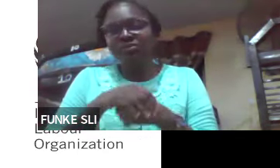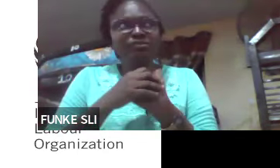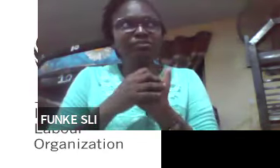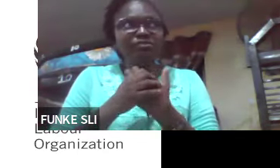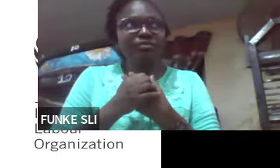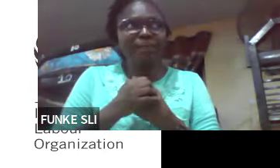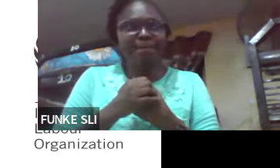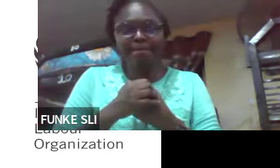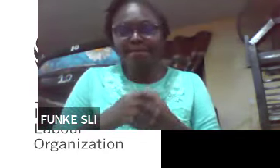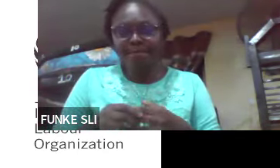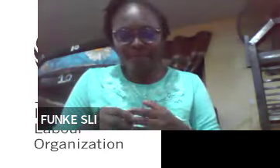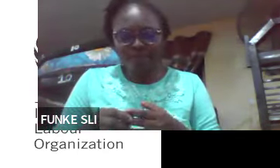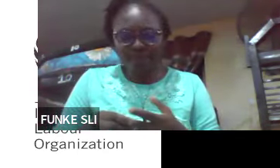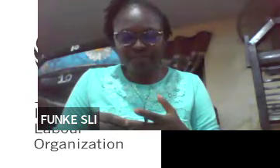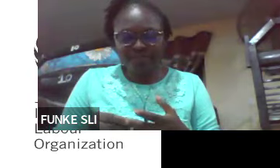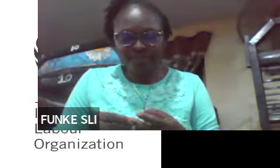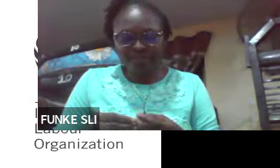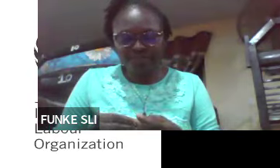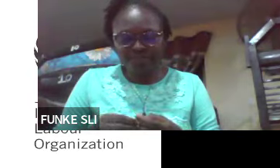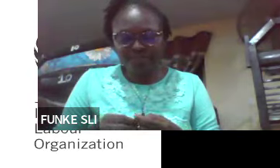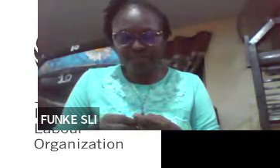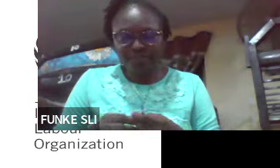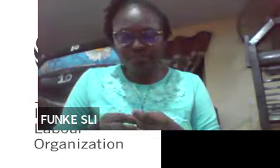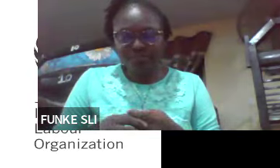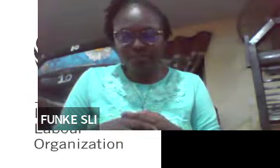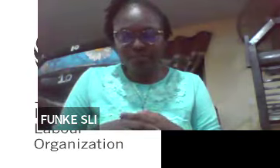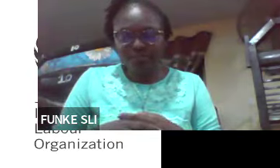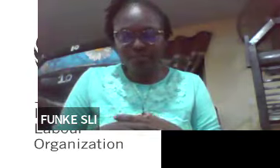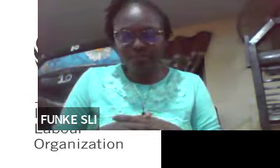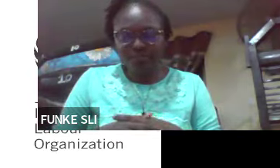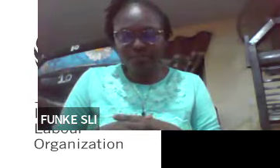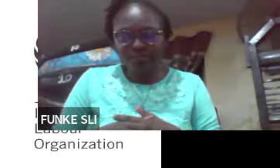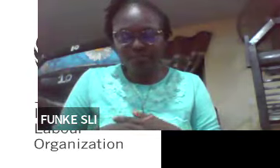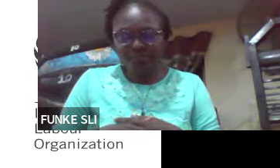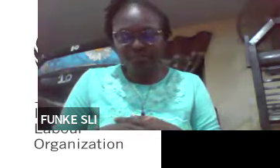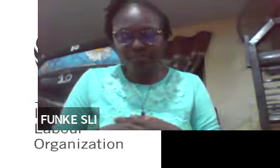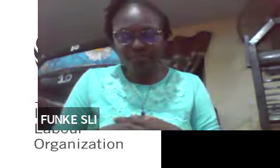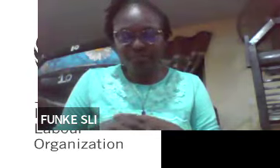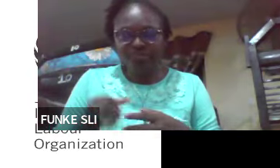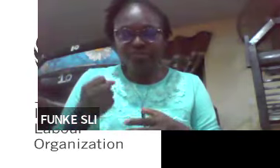Dotun Akinseinde: Okay, they said, did you mean the Google Docs or the Google sheets. Dotun Akinseinde: Yeah, the material I will share.